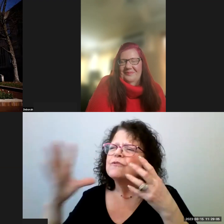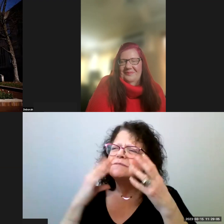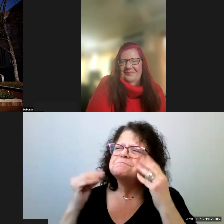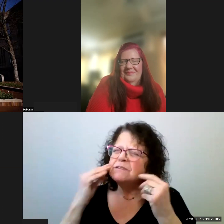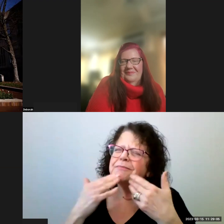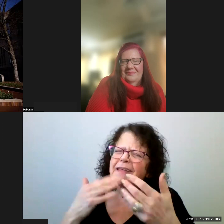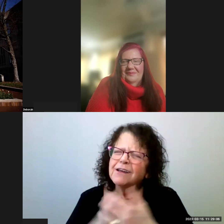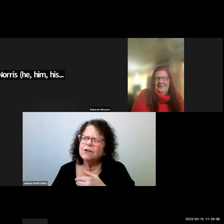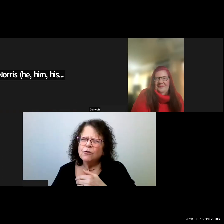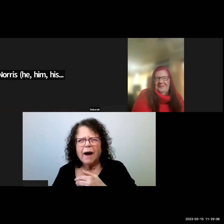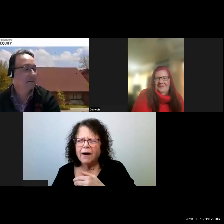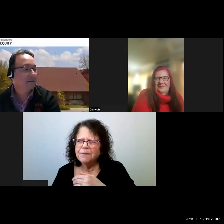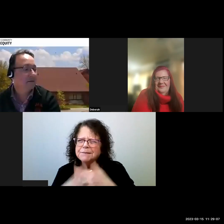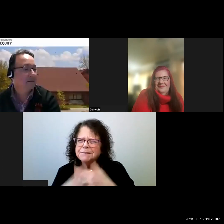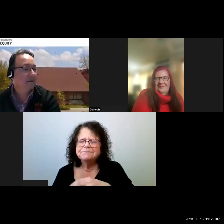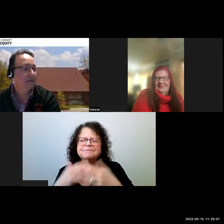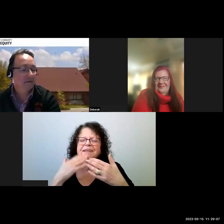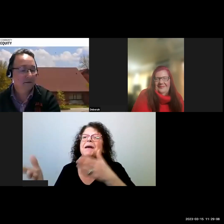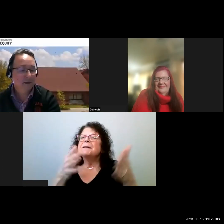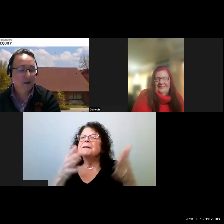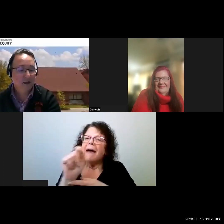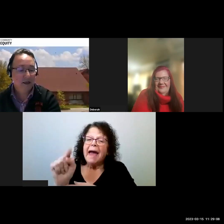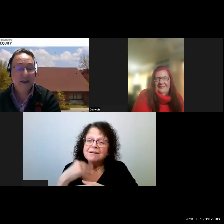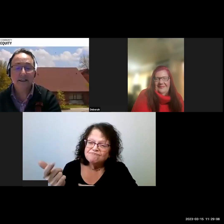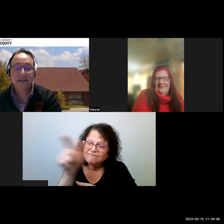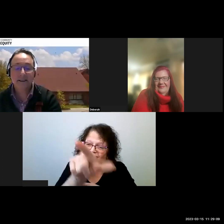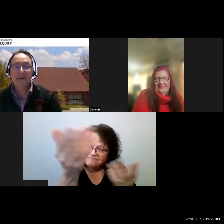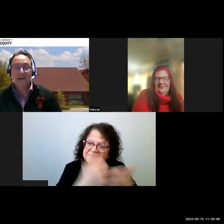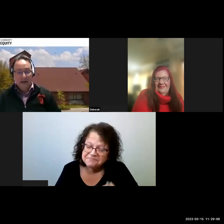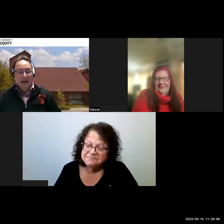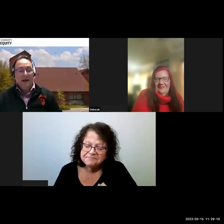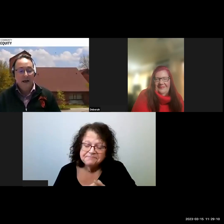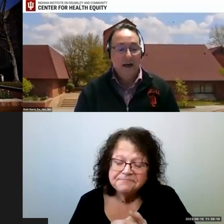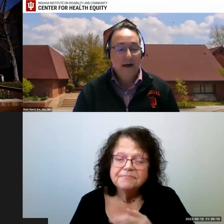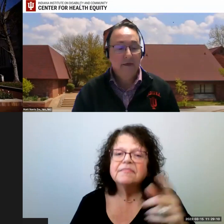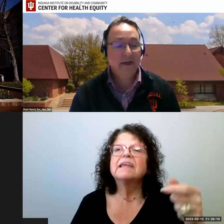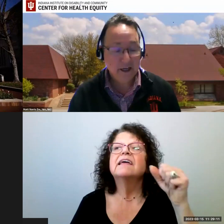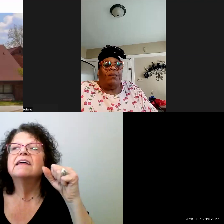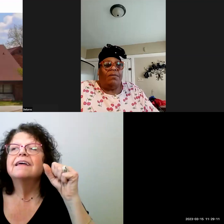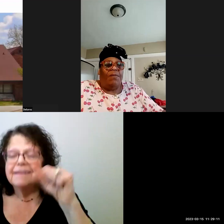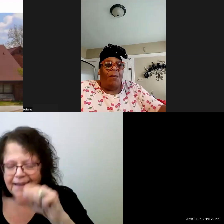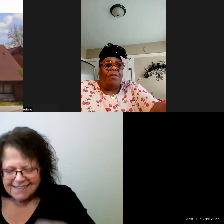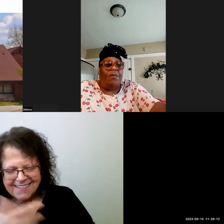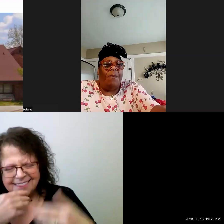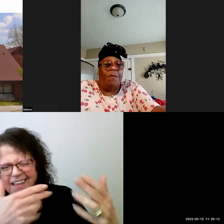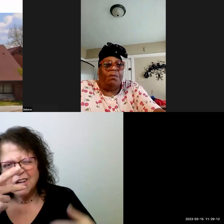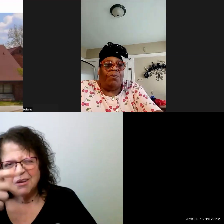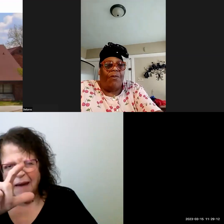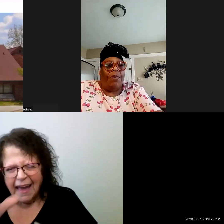turn it over to you. >> MATT NORRIS: Thank you, Peggy, Delores,